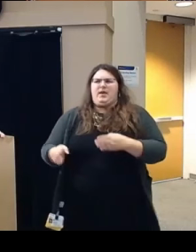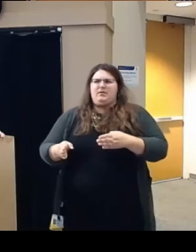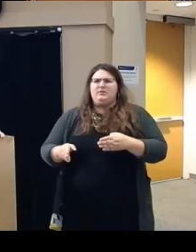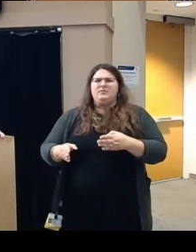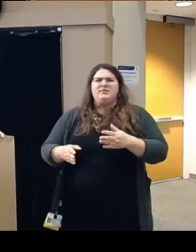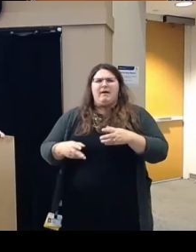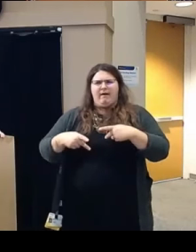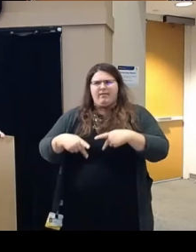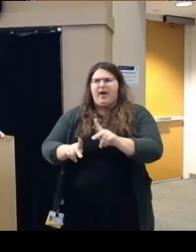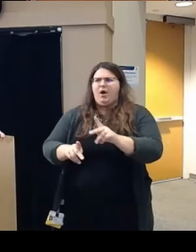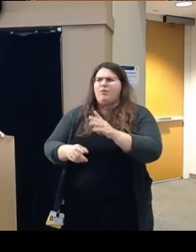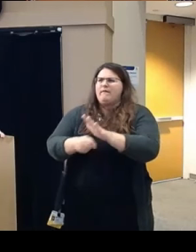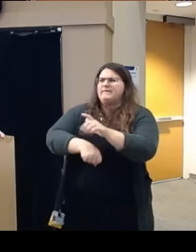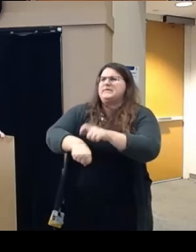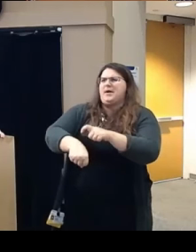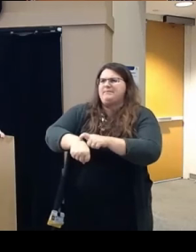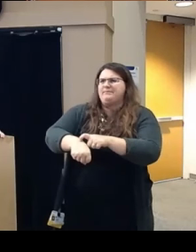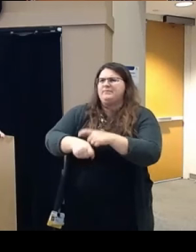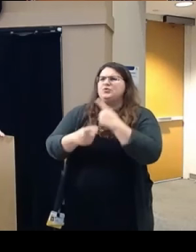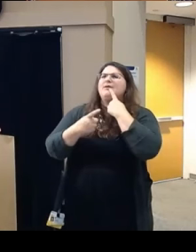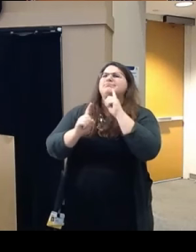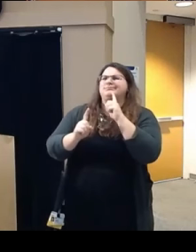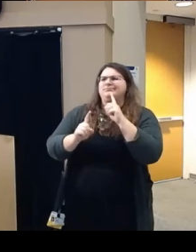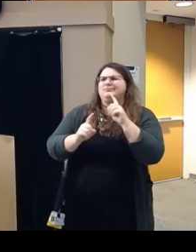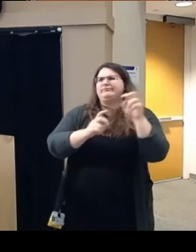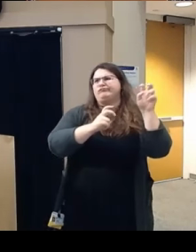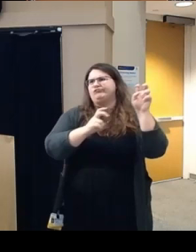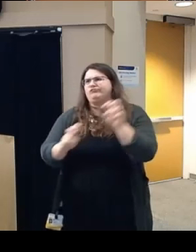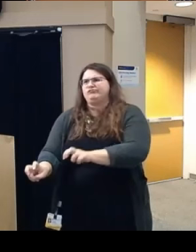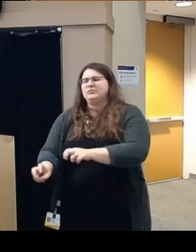to allow for that um and and we know that it's going to take a little bit of time to get used